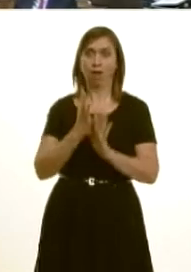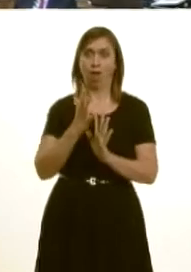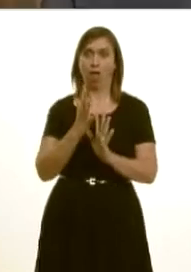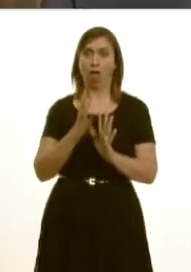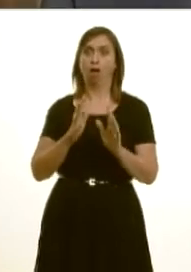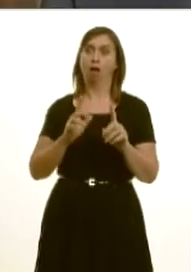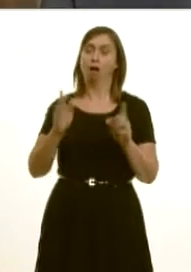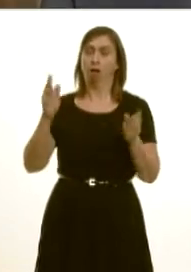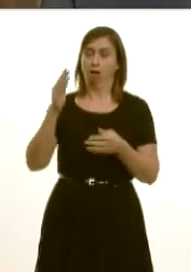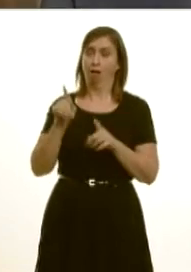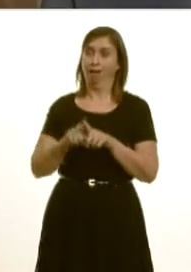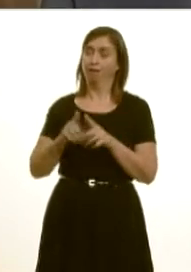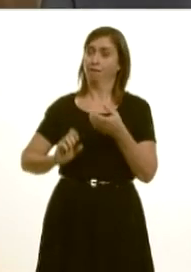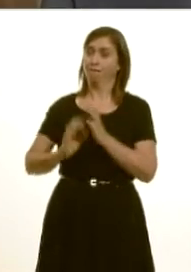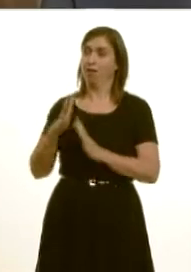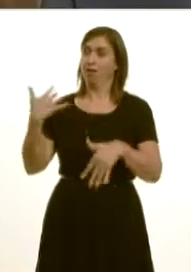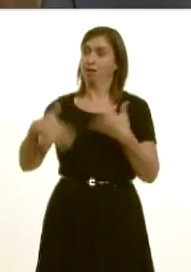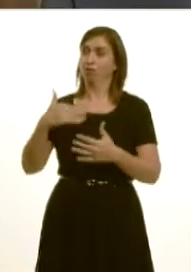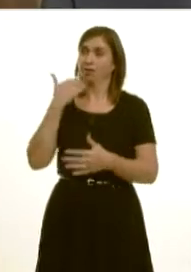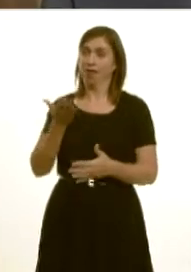have more than halved since responsibility was devolved.